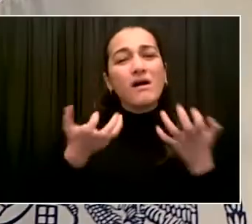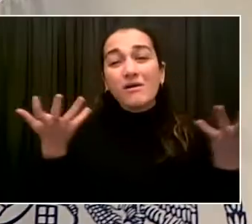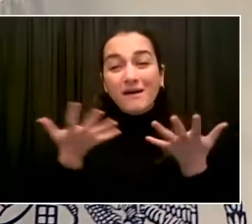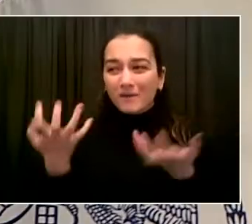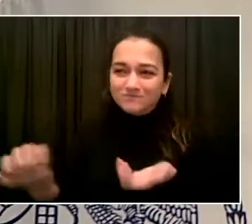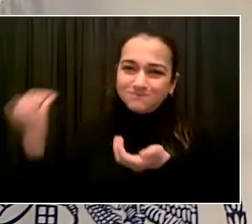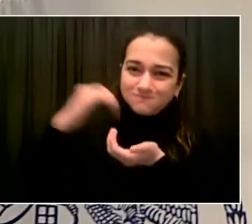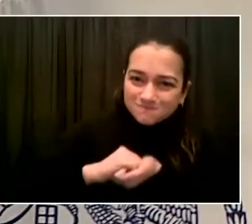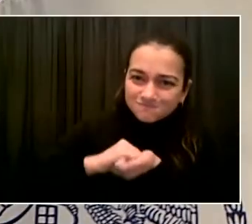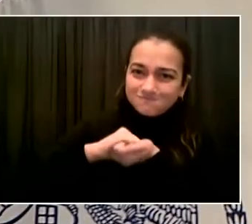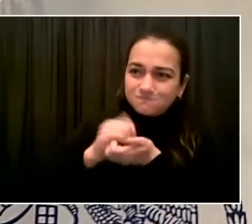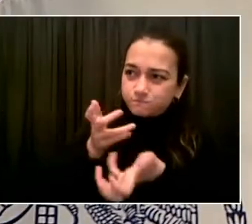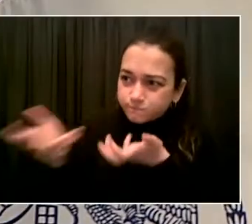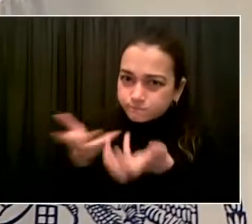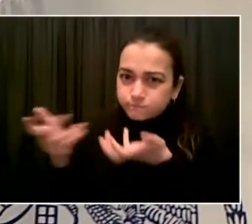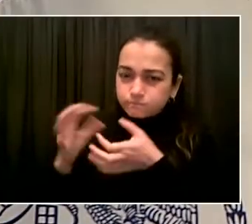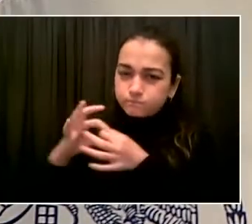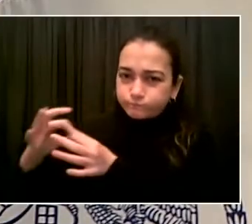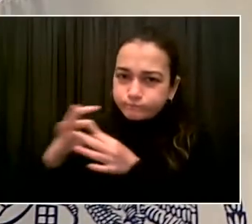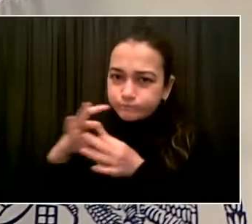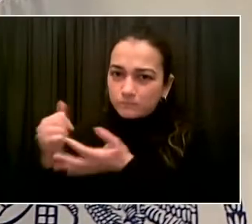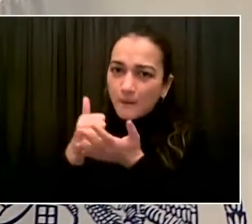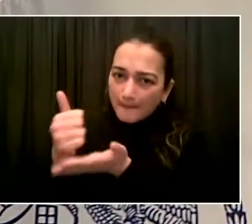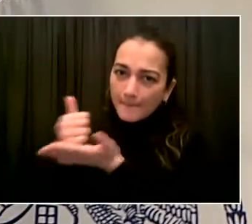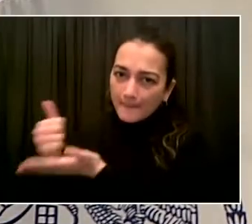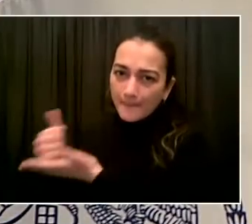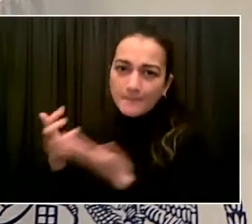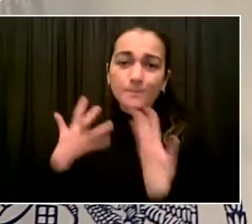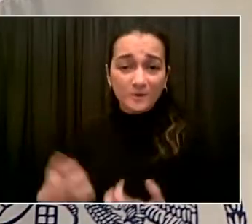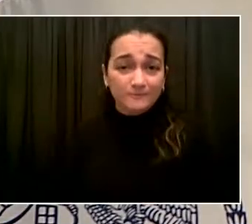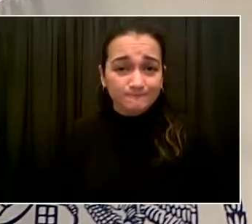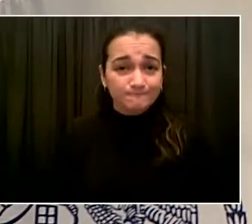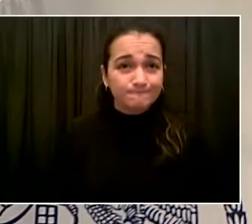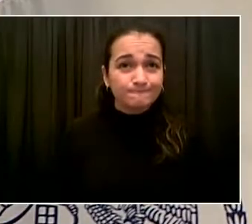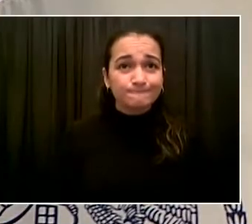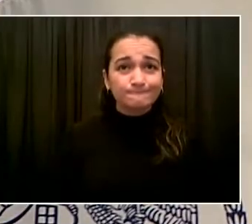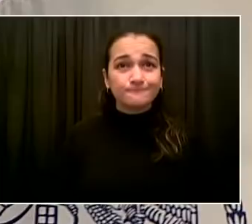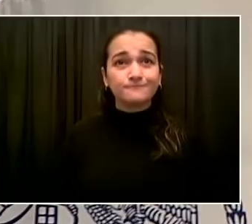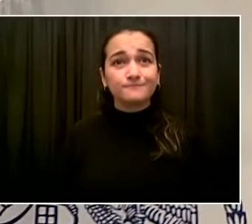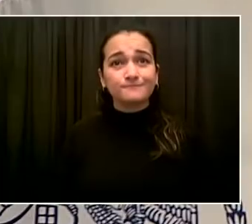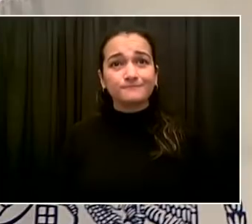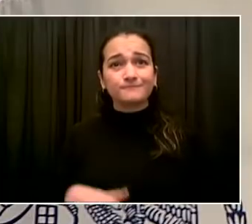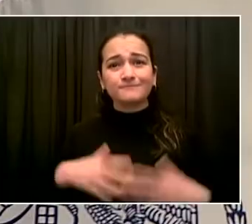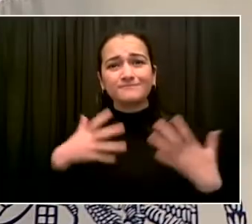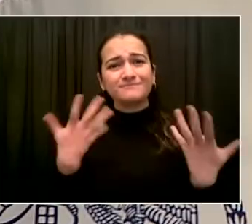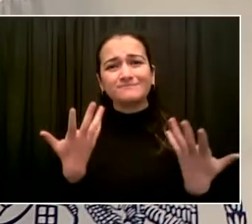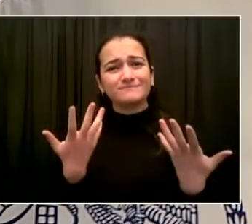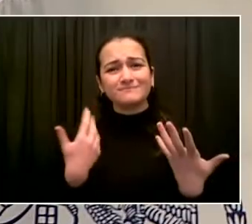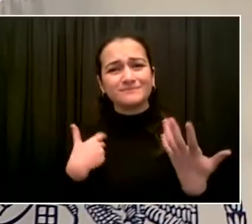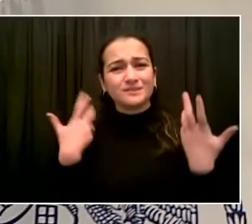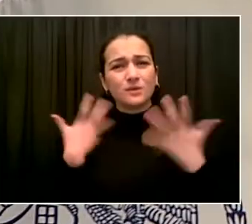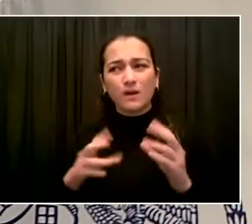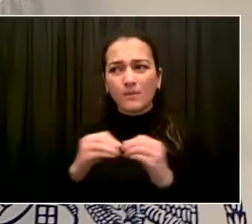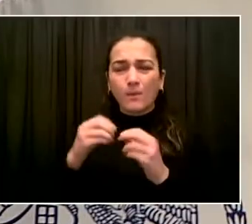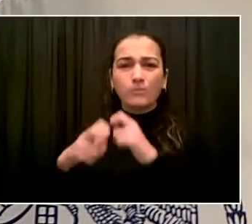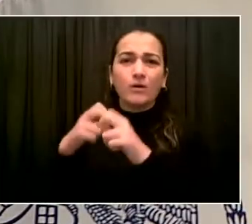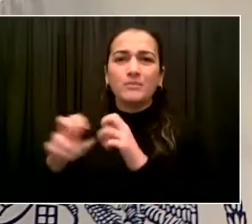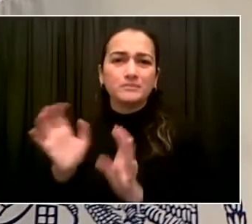TOOL THT AWE HAVE BUT I THINK THE FACT IS, WE HAVALE READY PROVEN THERE IS A GOOD COOPERATIVE WAY TO GET THIS DONE.